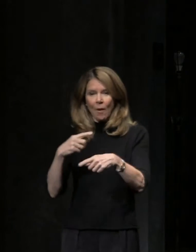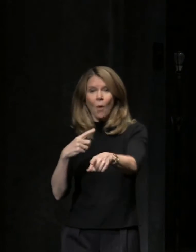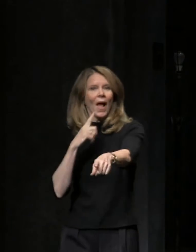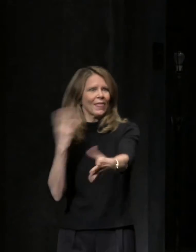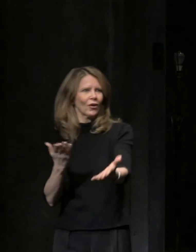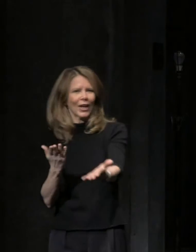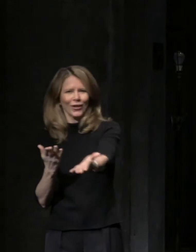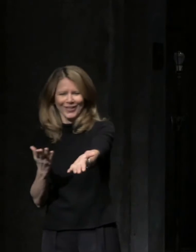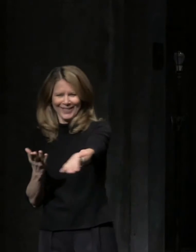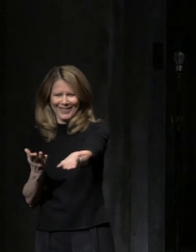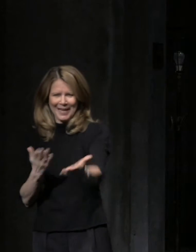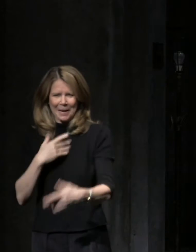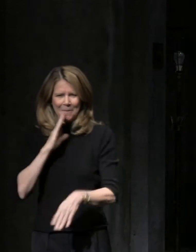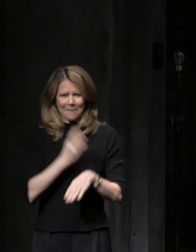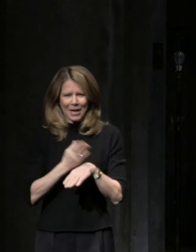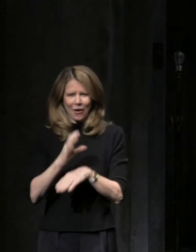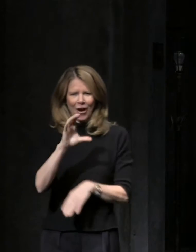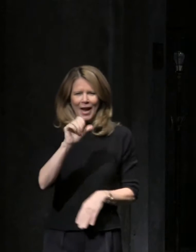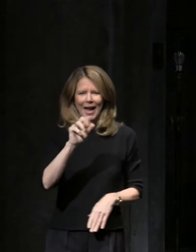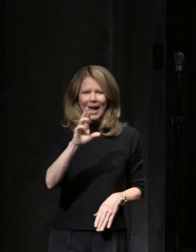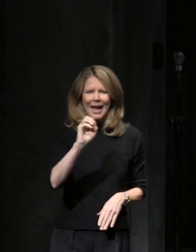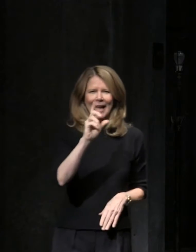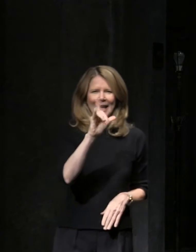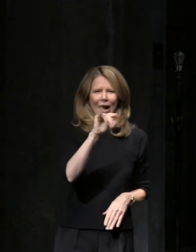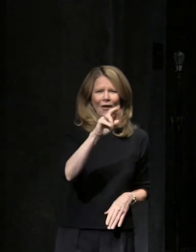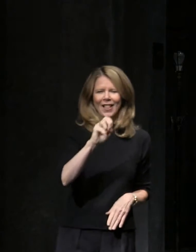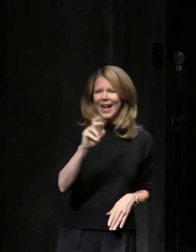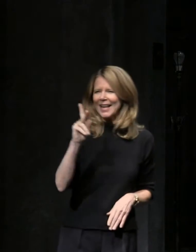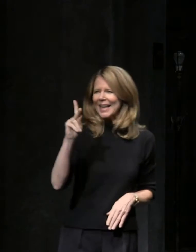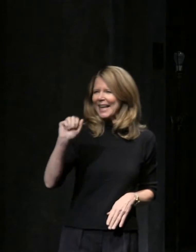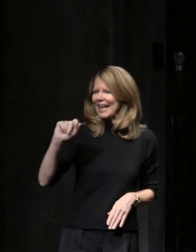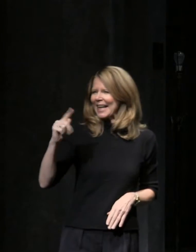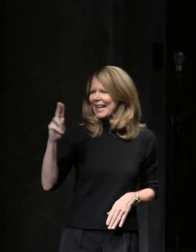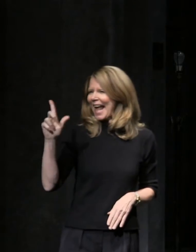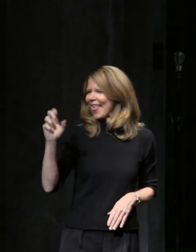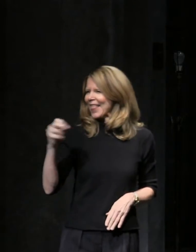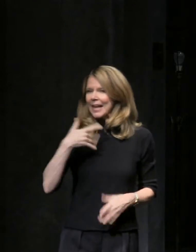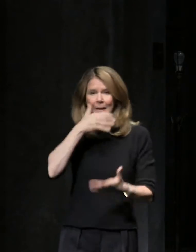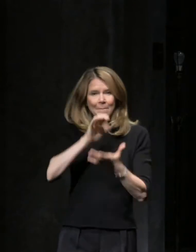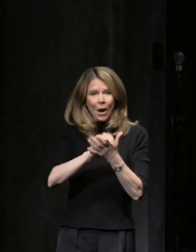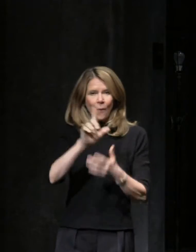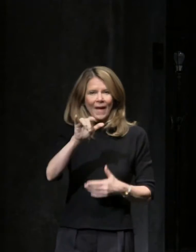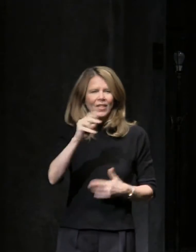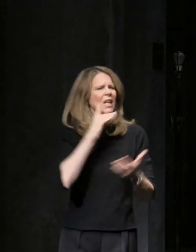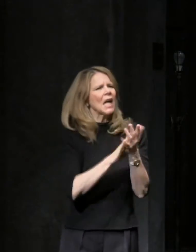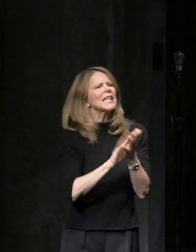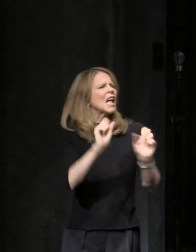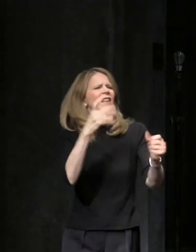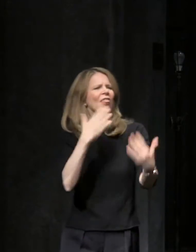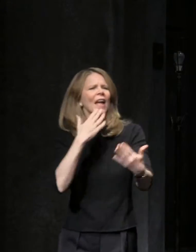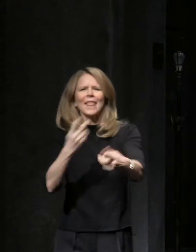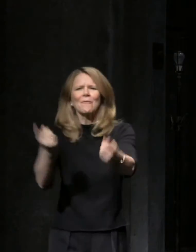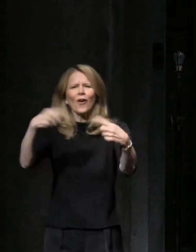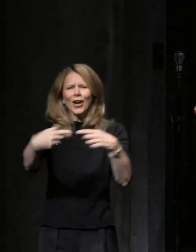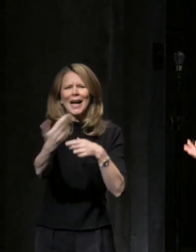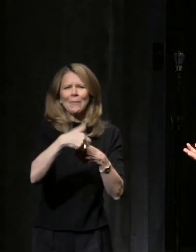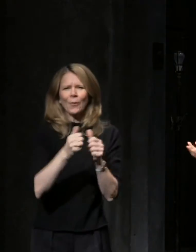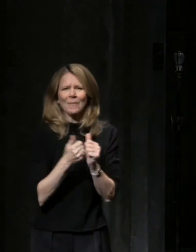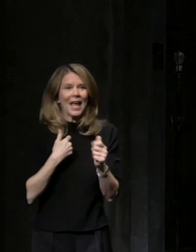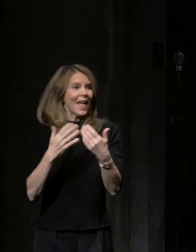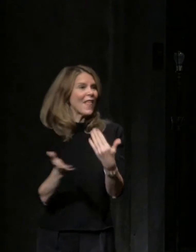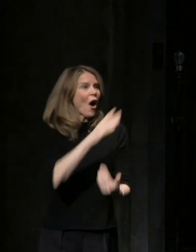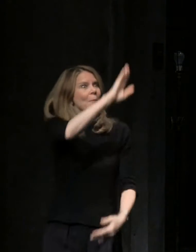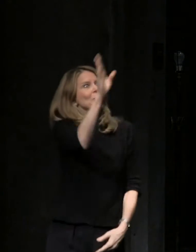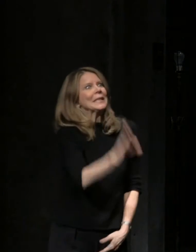here, my daughters Caroline and Kathleen, and my wife Linda. They almost